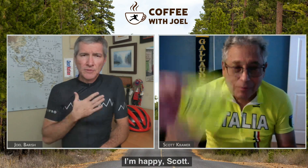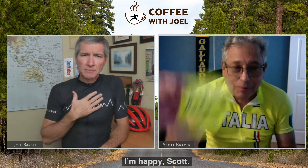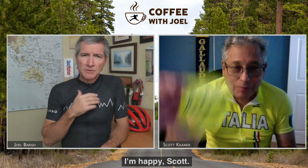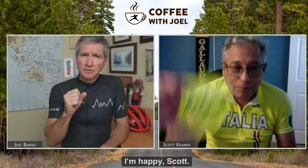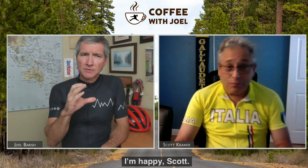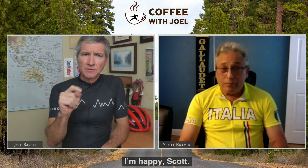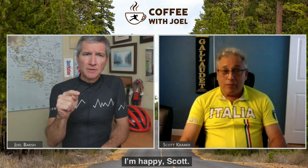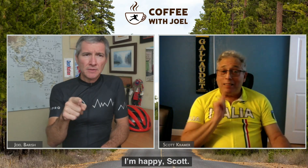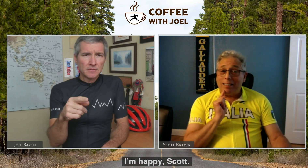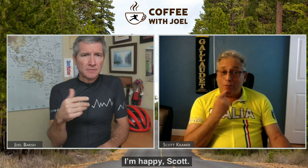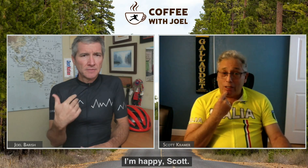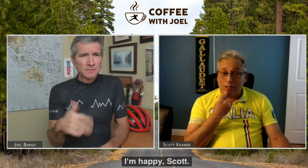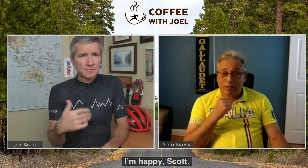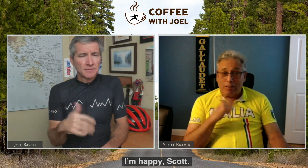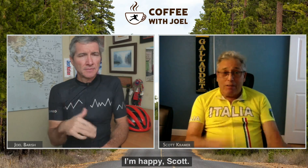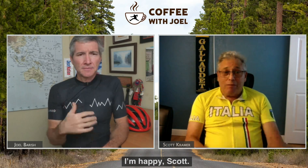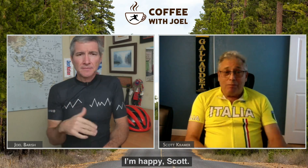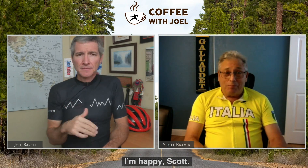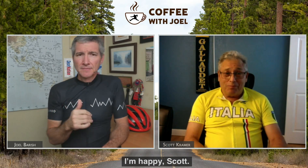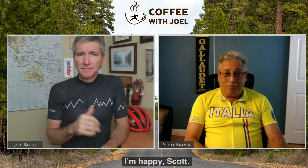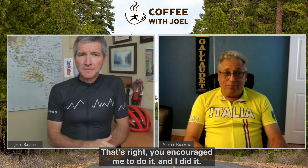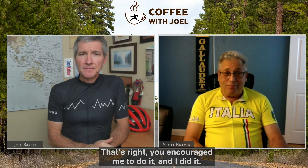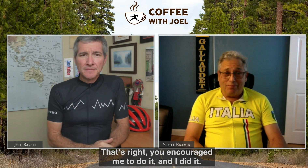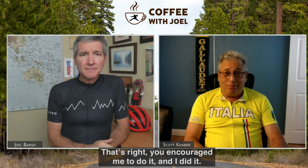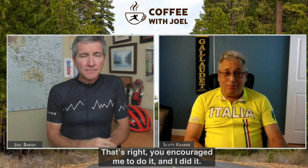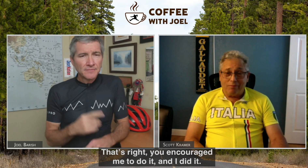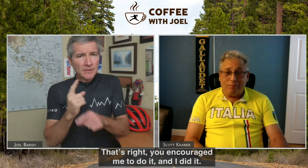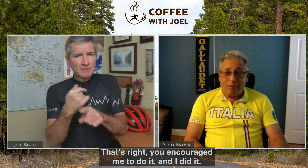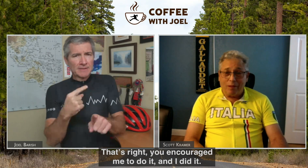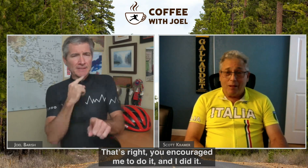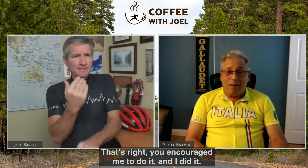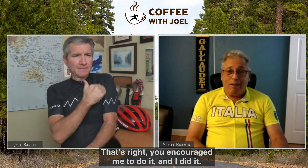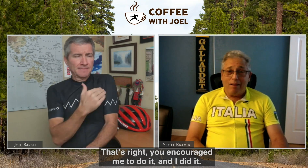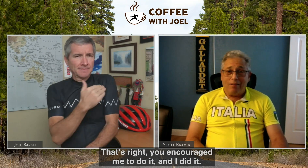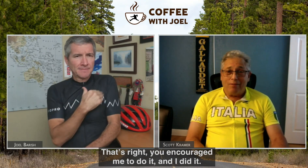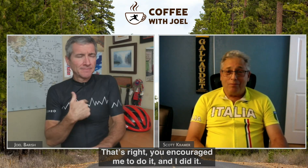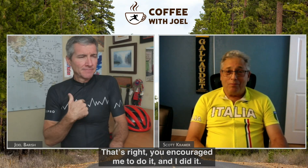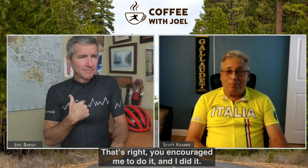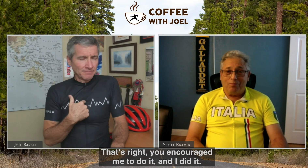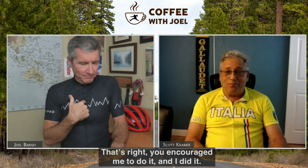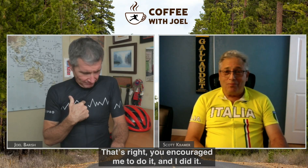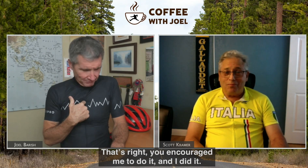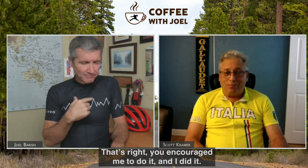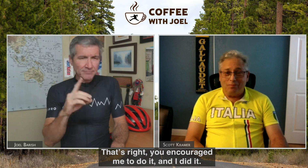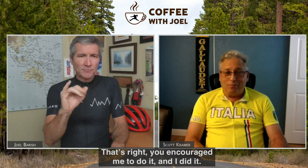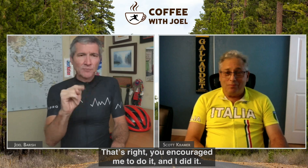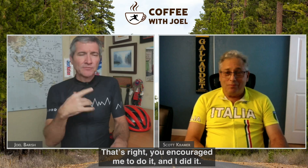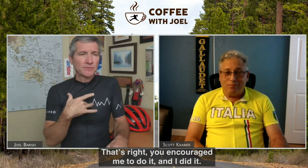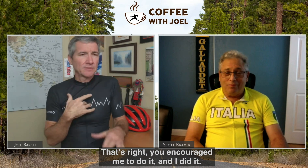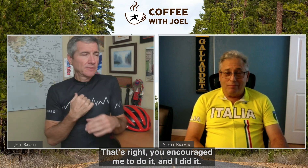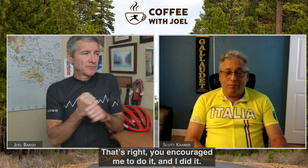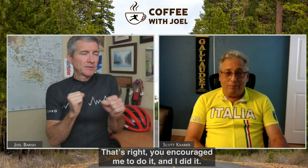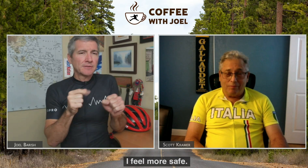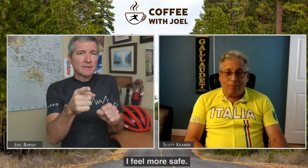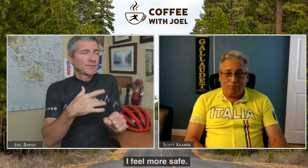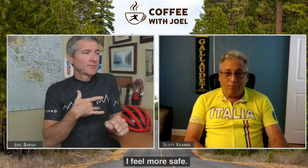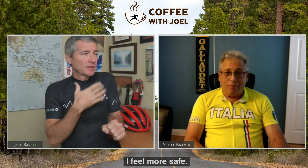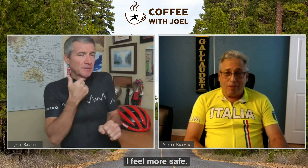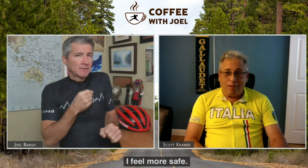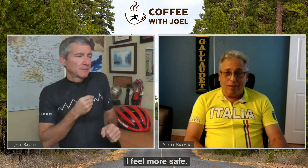I’m happy, Scott. That’s right, you encouraged me to do it, and I did it. I feel more safe.